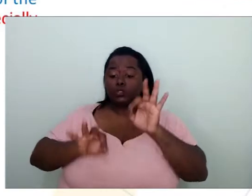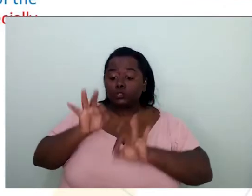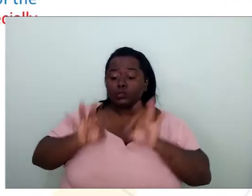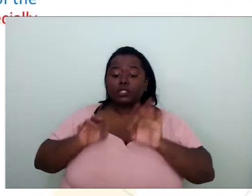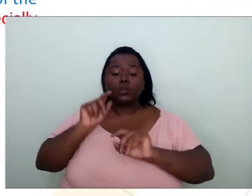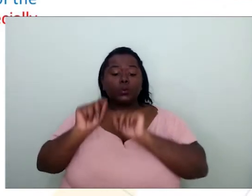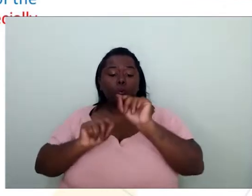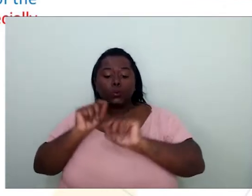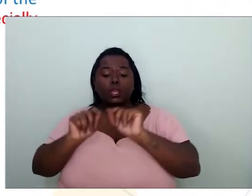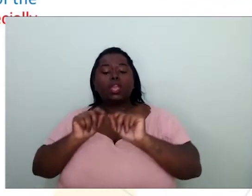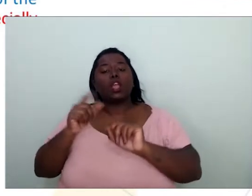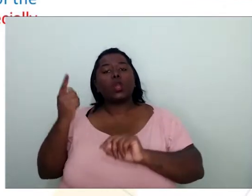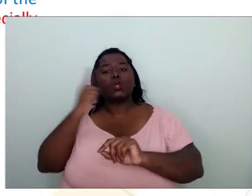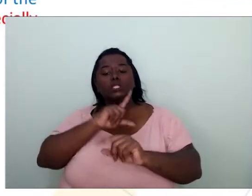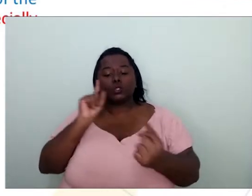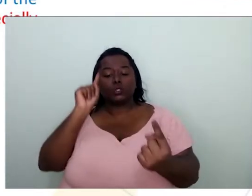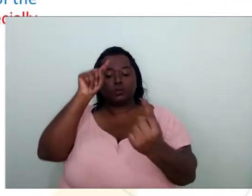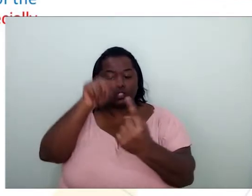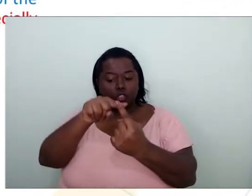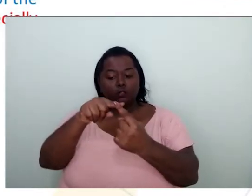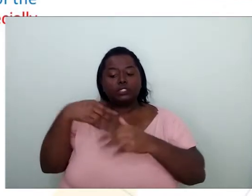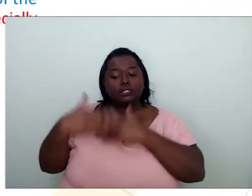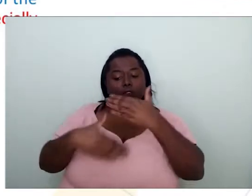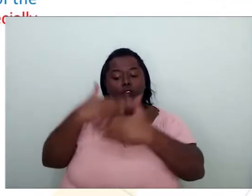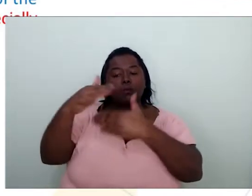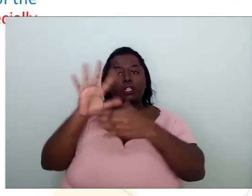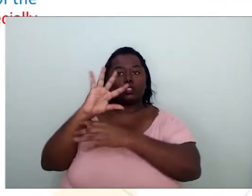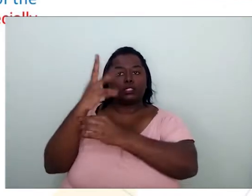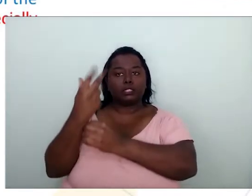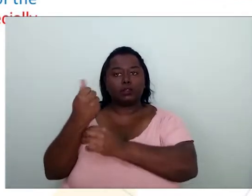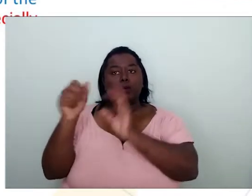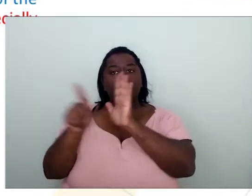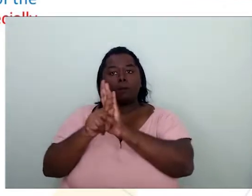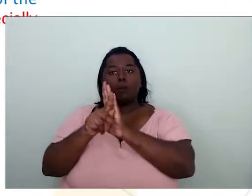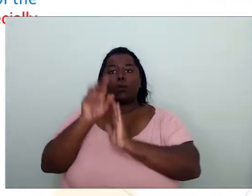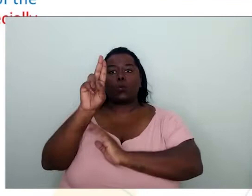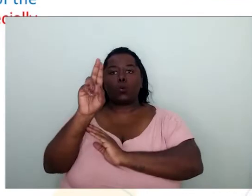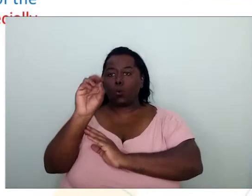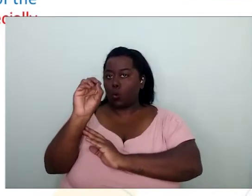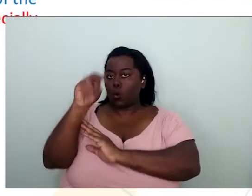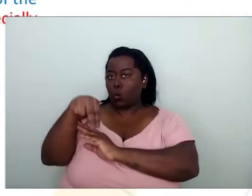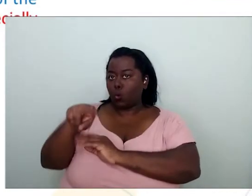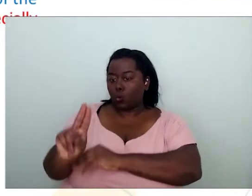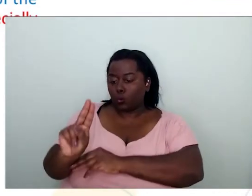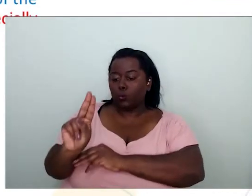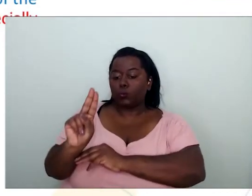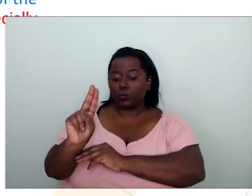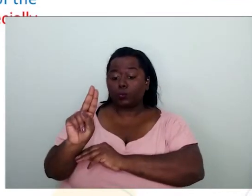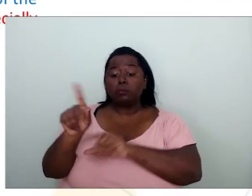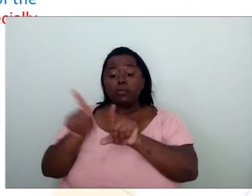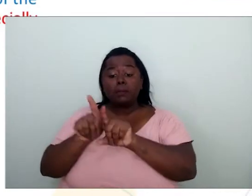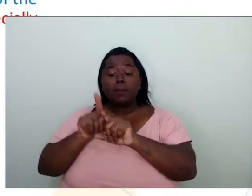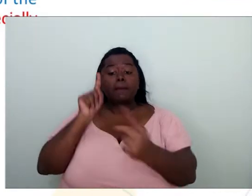achieve the United Nations sustainable developement goals or Millennium Development Goals. What's the point of talking about this